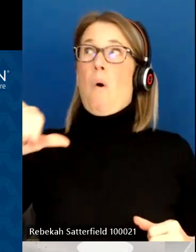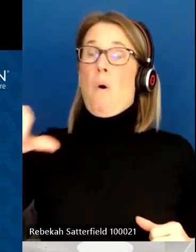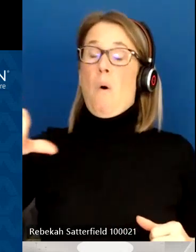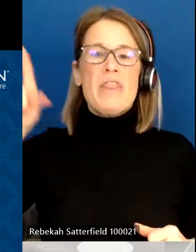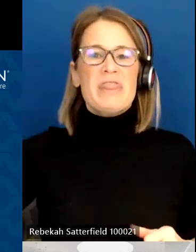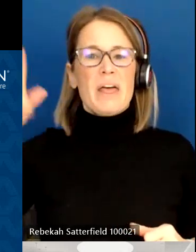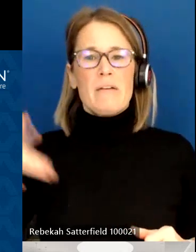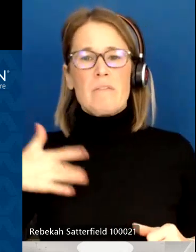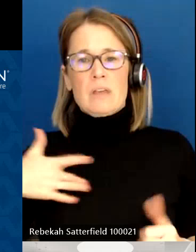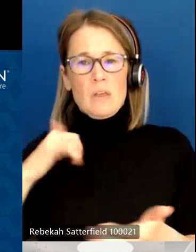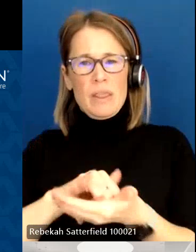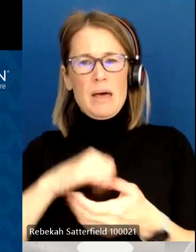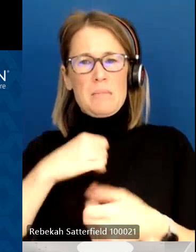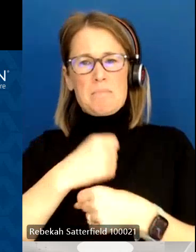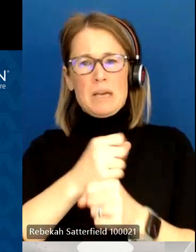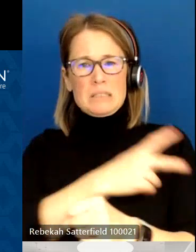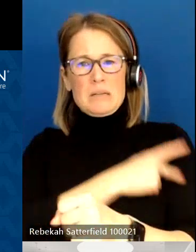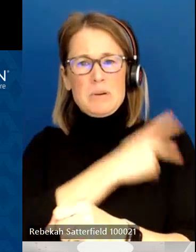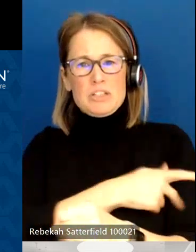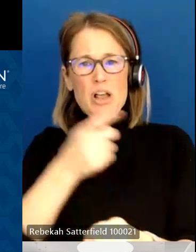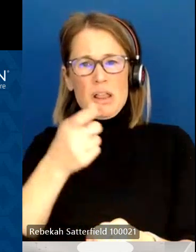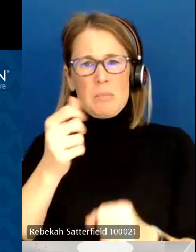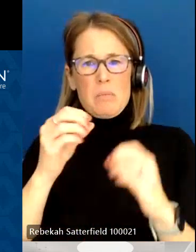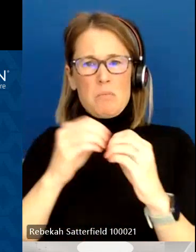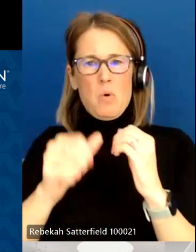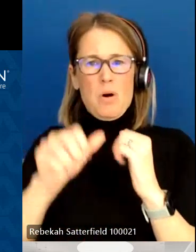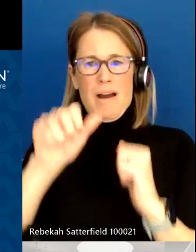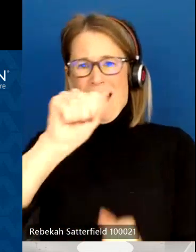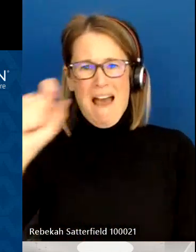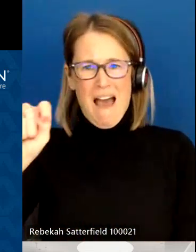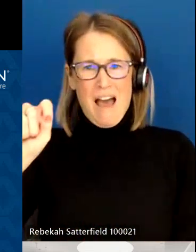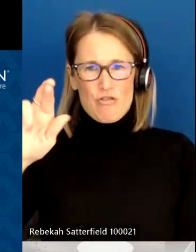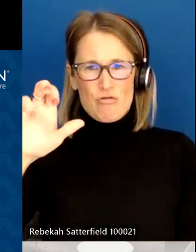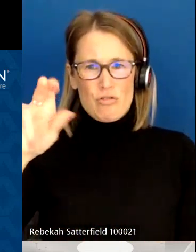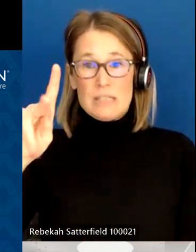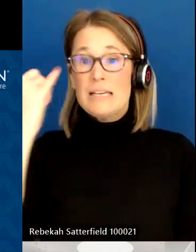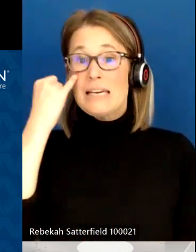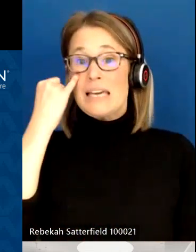that it puts the patient at risk like if you say that the patient is blind and you put it on the